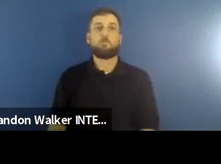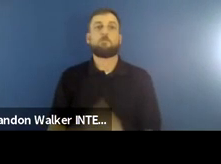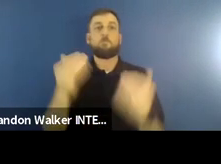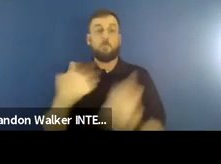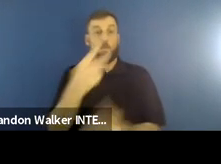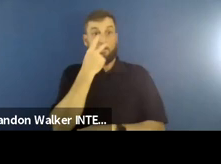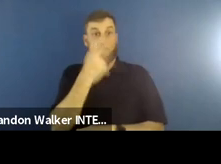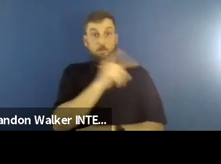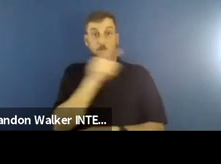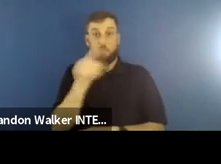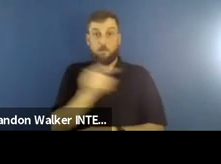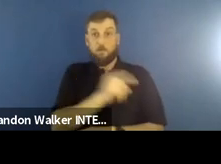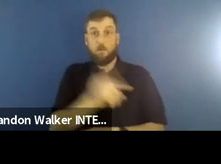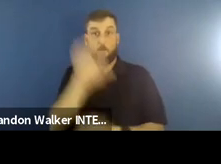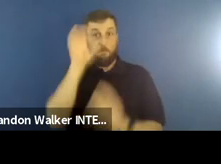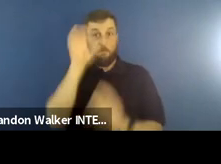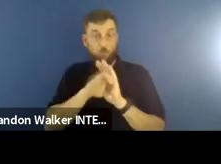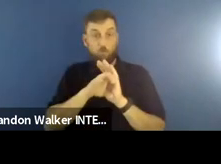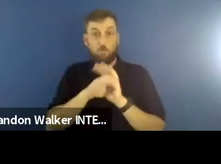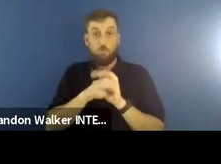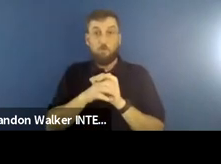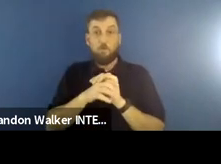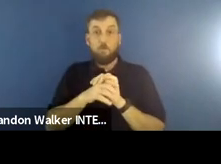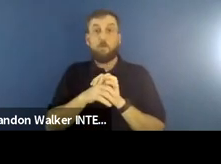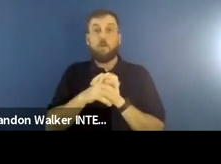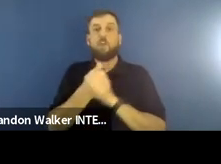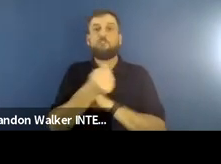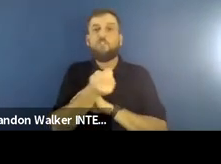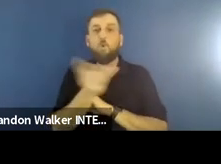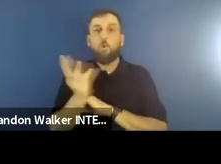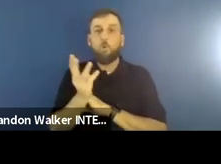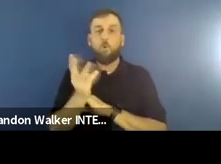So these are just pictures of our few facilities that we have across the country.